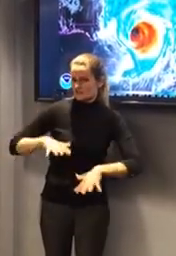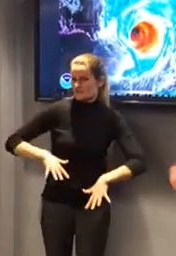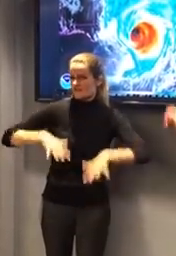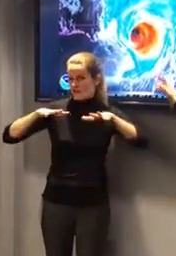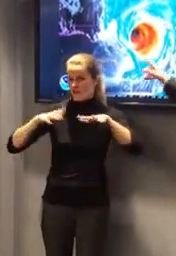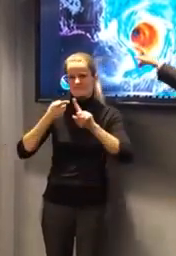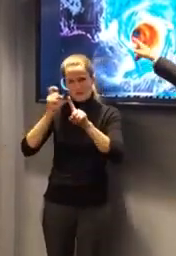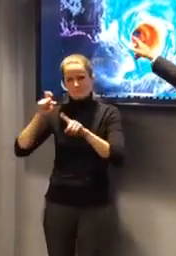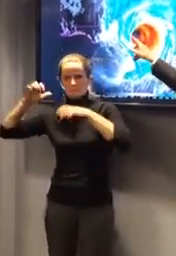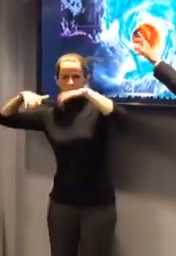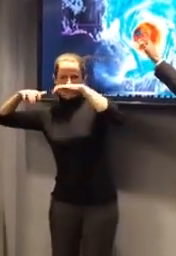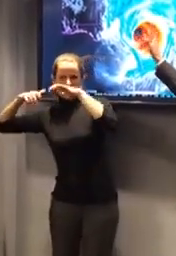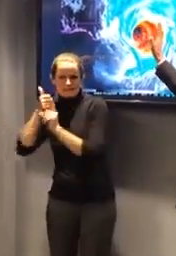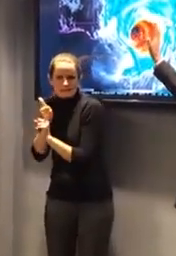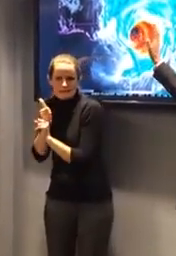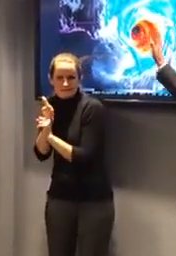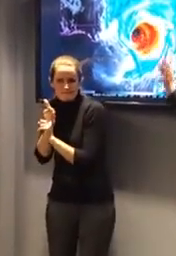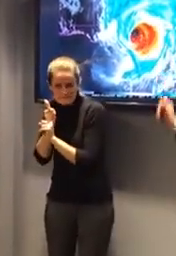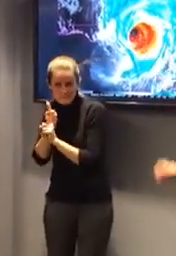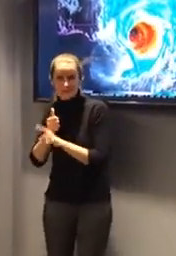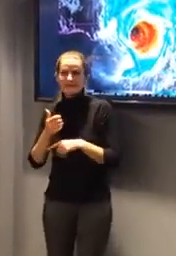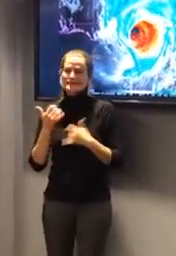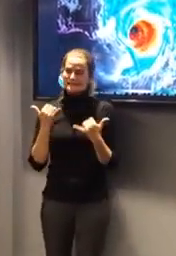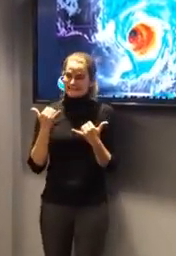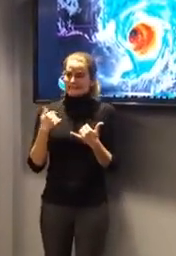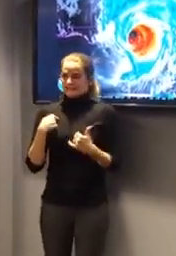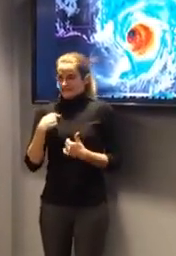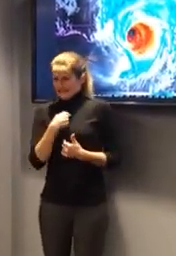In addition to that we're also anticipating river flooding in some of these areas as well.